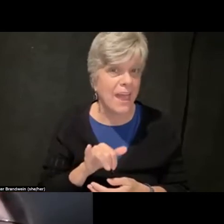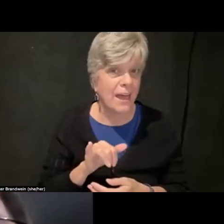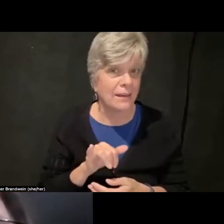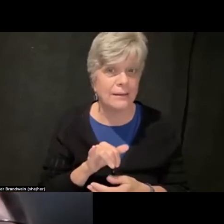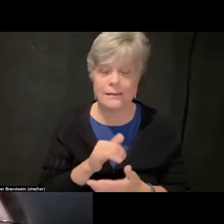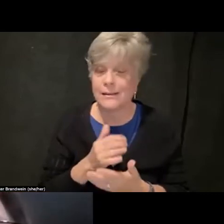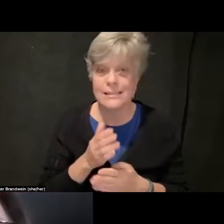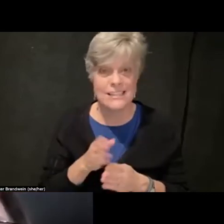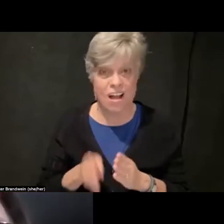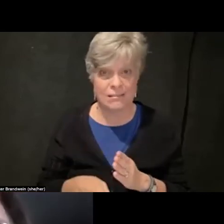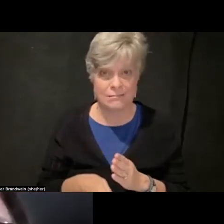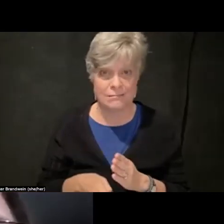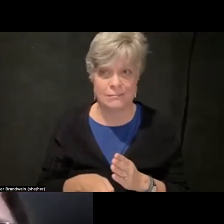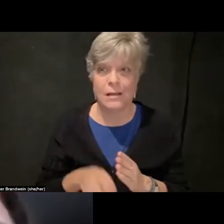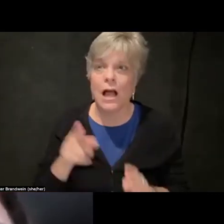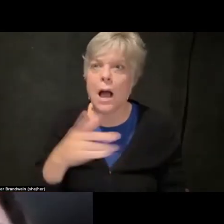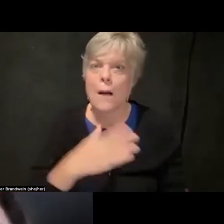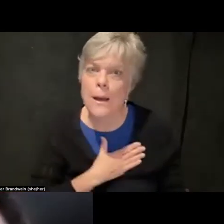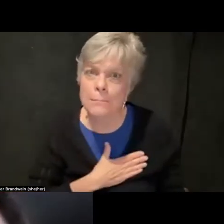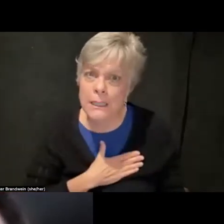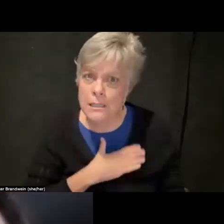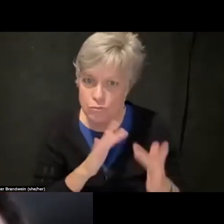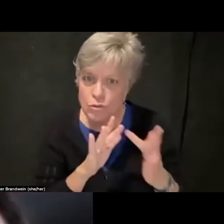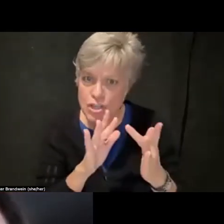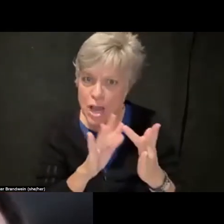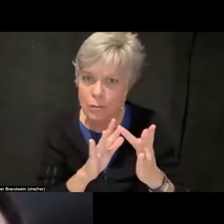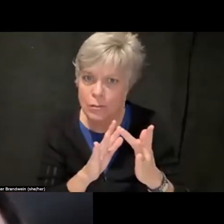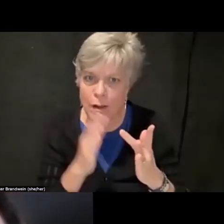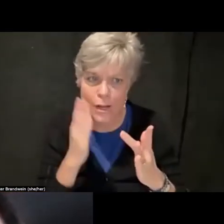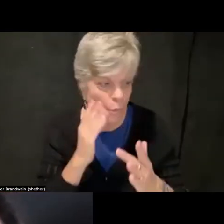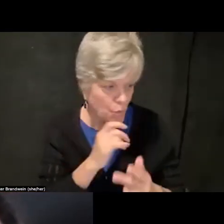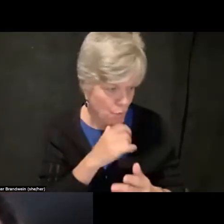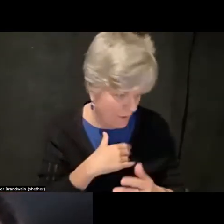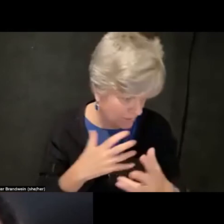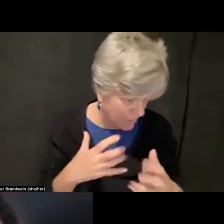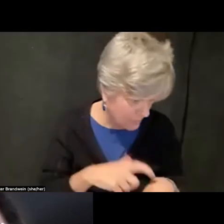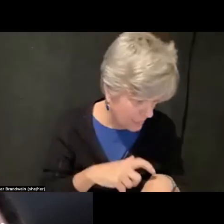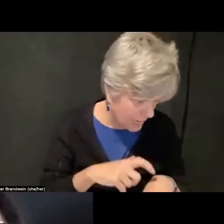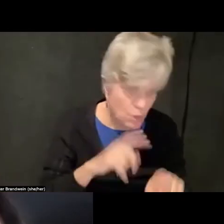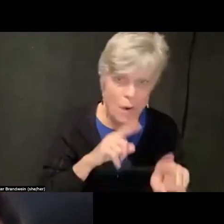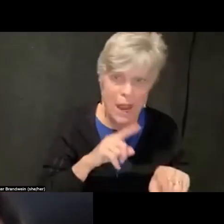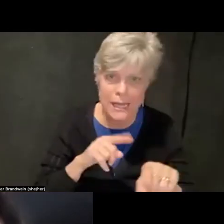Yeah, but please reach out. I know we don't have a lot of time to answer everybody's questions,